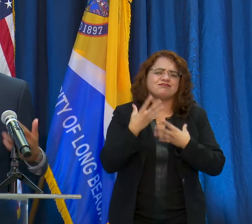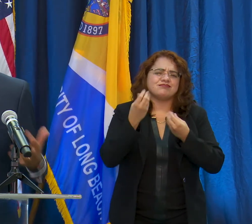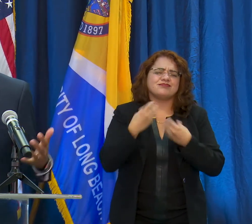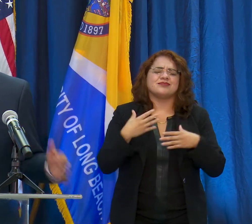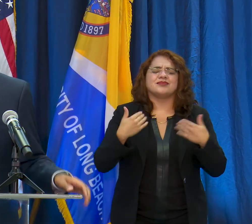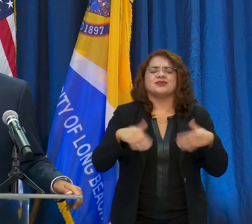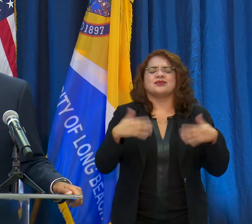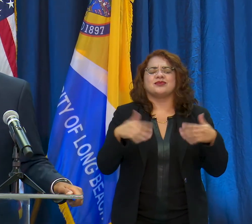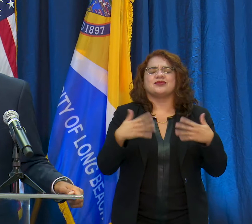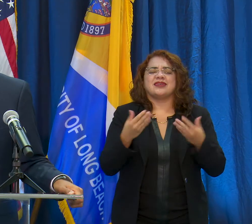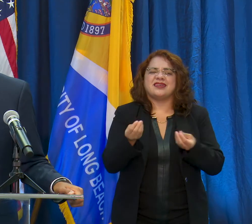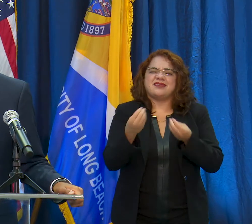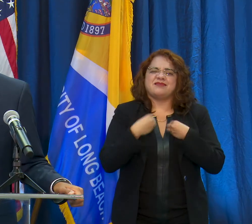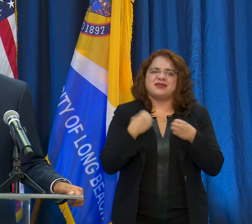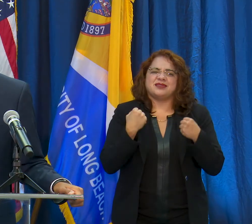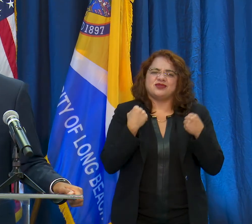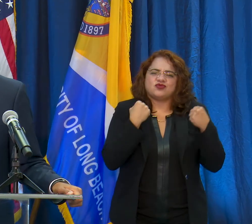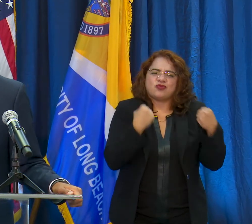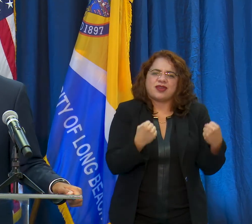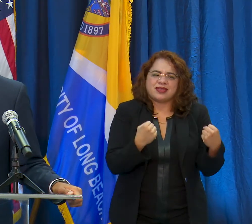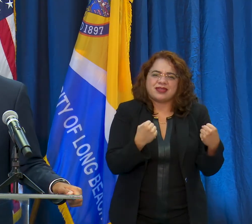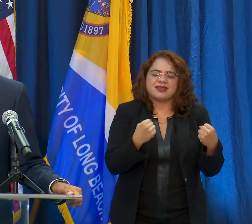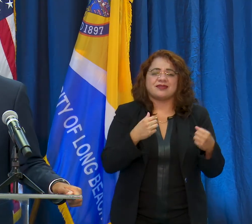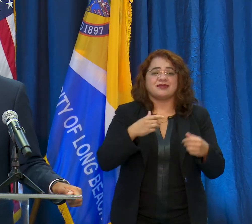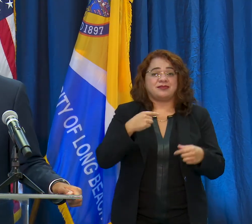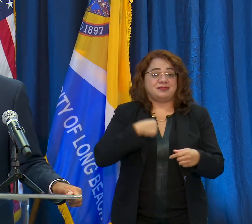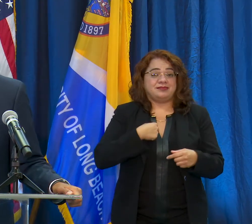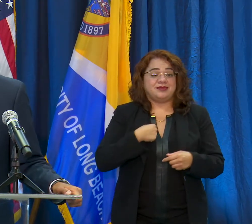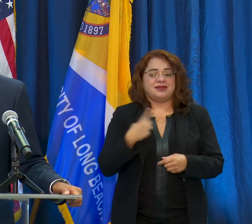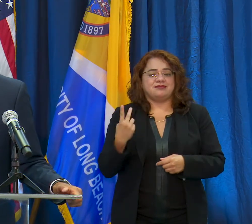strength for me and for my brother and for my whole family. I think as